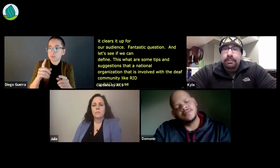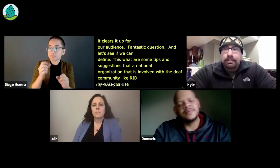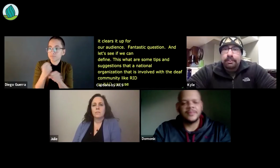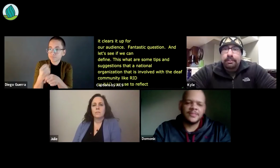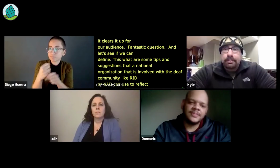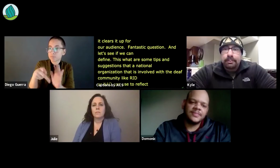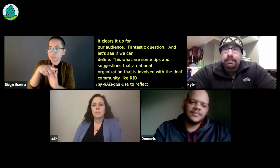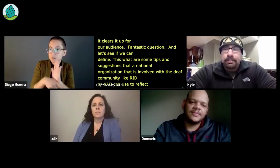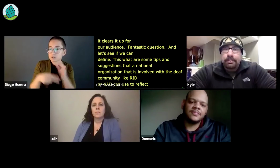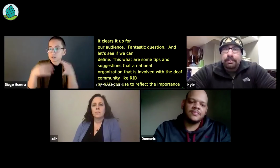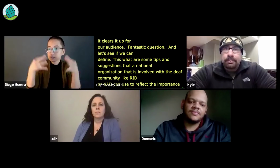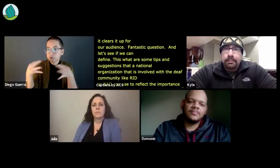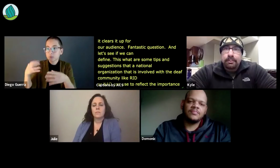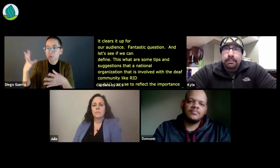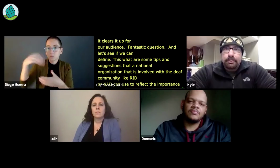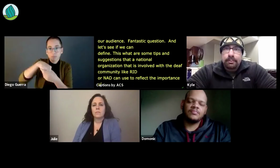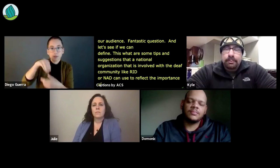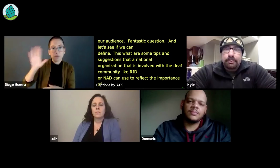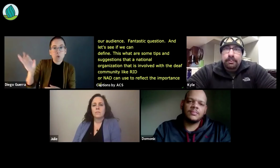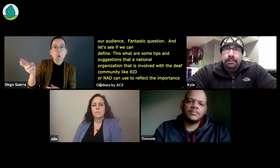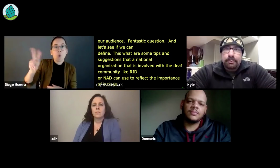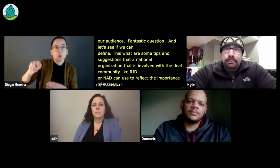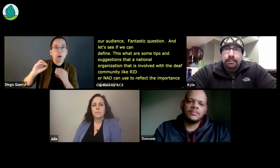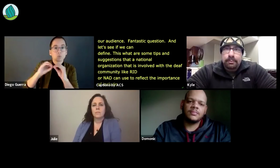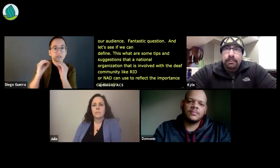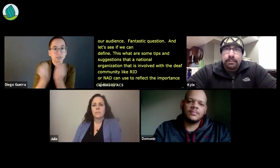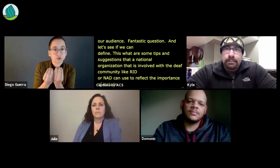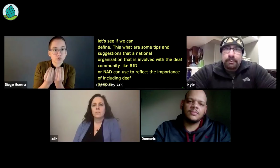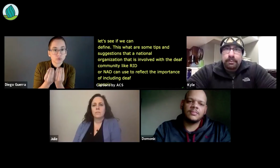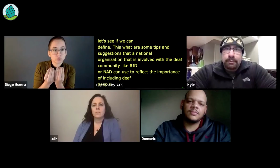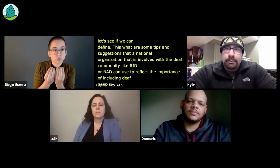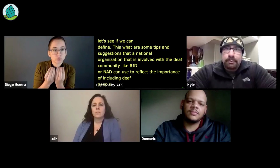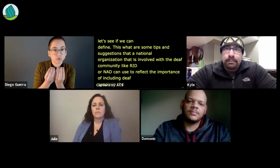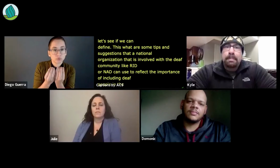while creating policy and decisions within their own organizations.